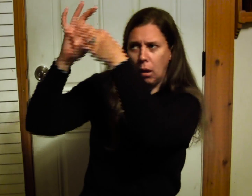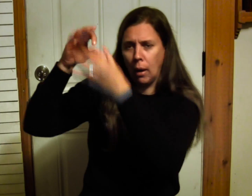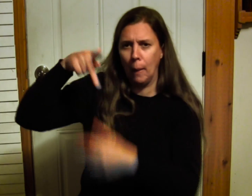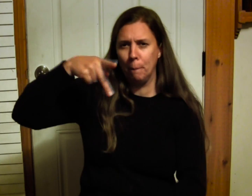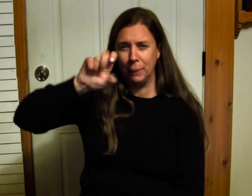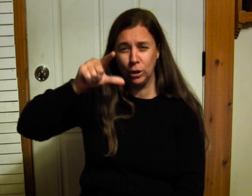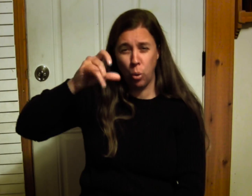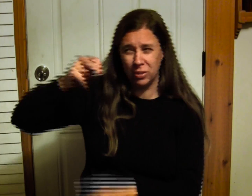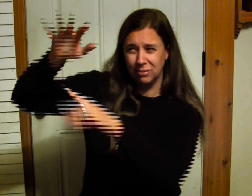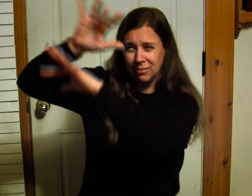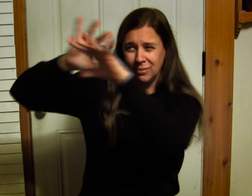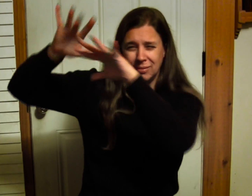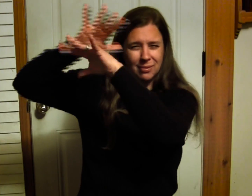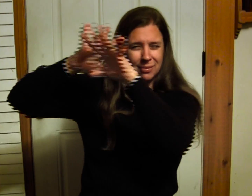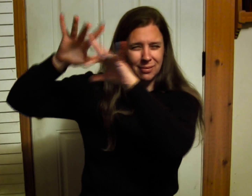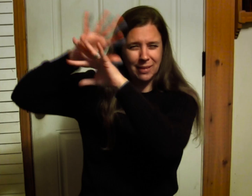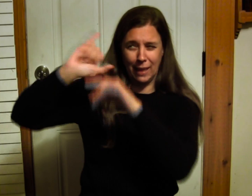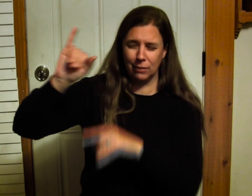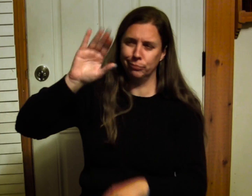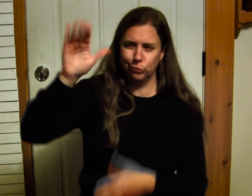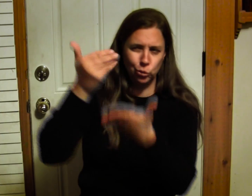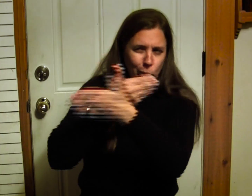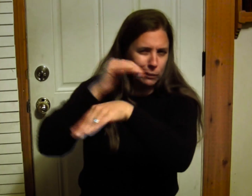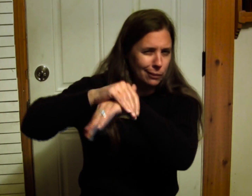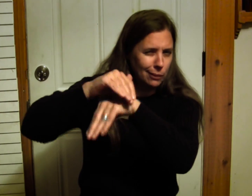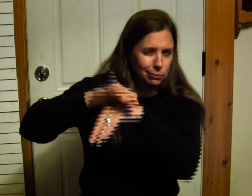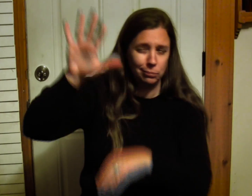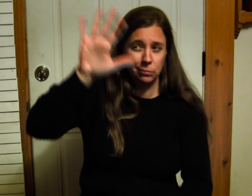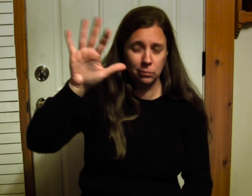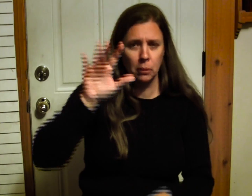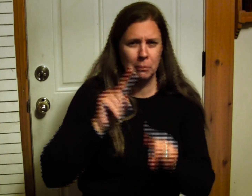they are related to Pequots, in New England area.